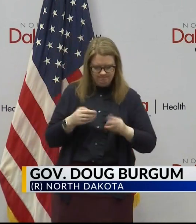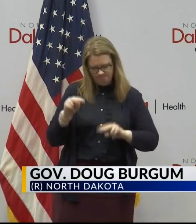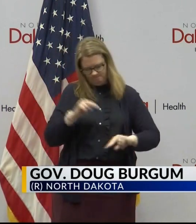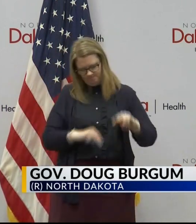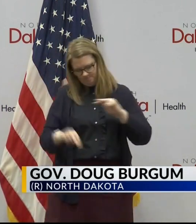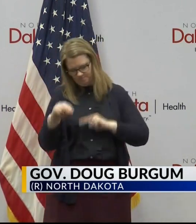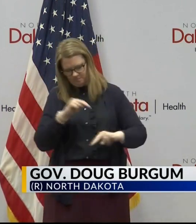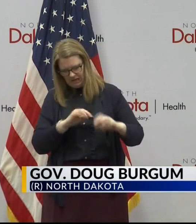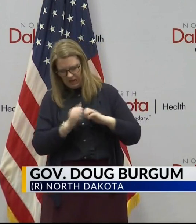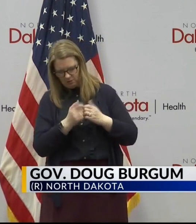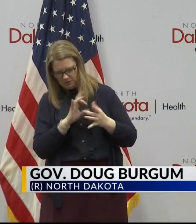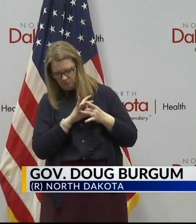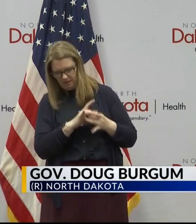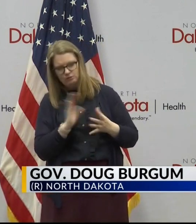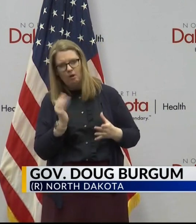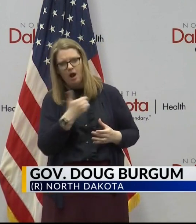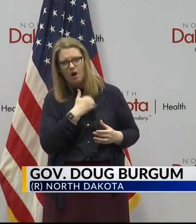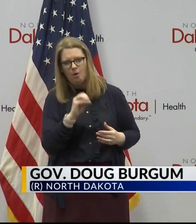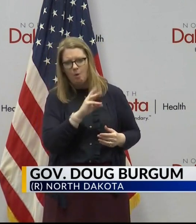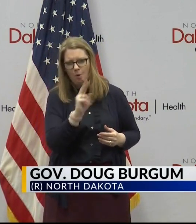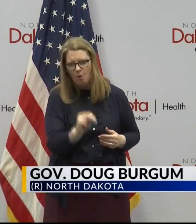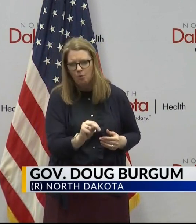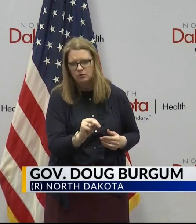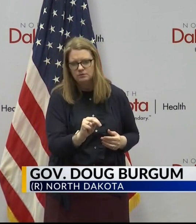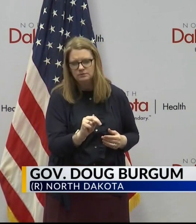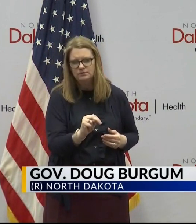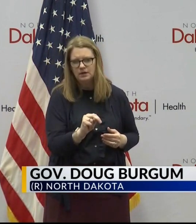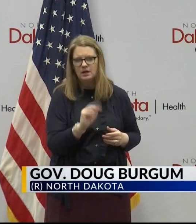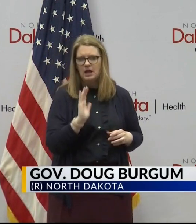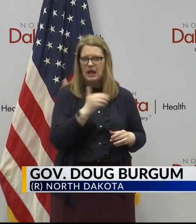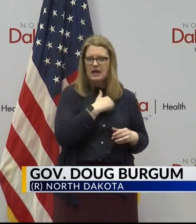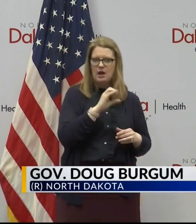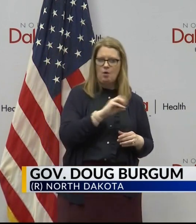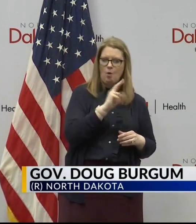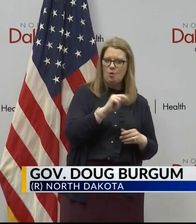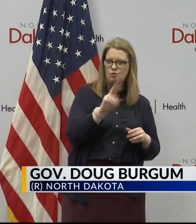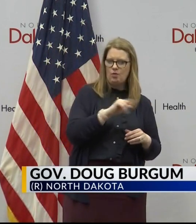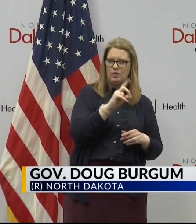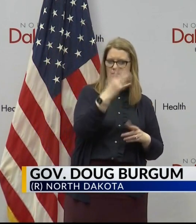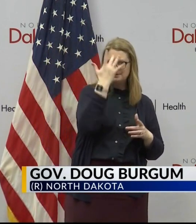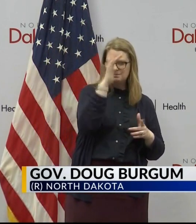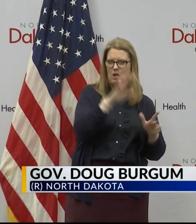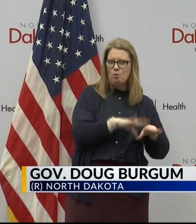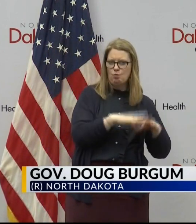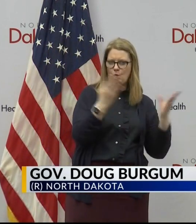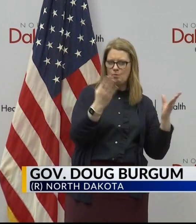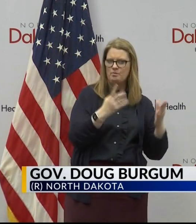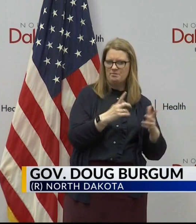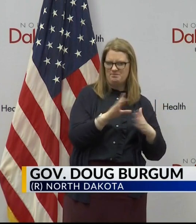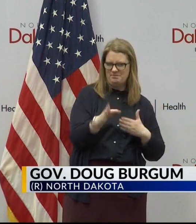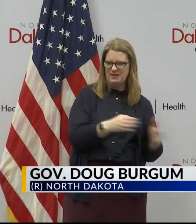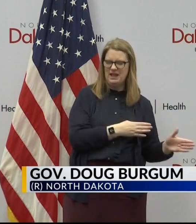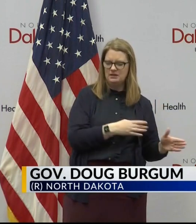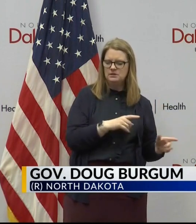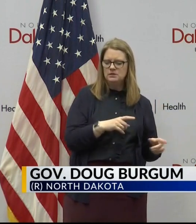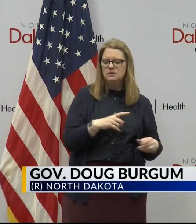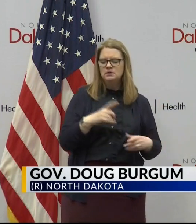PLAN, AND WE CONTINUE TO TAKE A LOOK AT THOSE GUIDELINES IN PHASE ONE FOR RECOMMENDATIONS AND HOW THEY CAN WORK TO NORTH DAKOTA AND RELATE TO THE